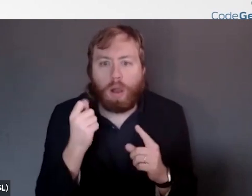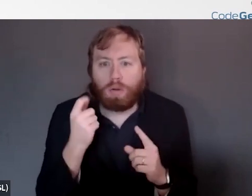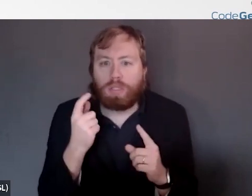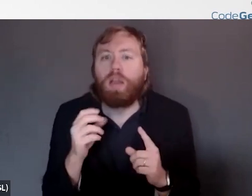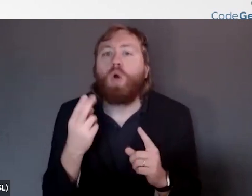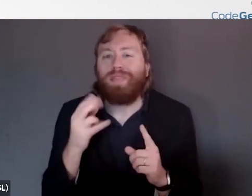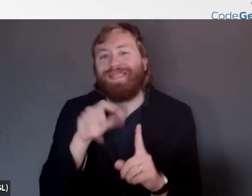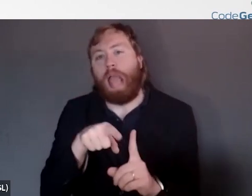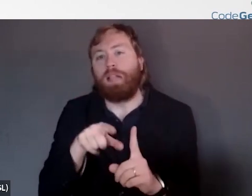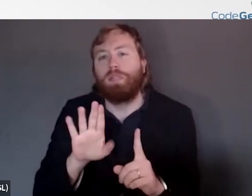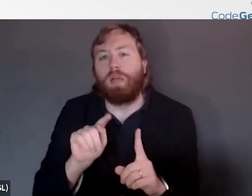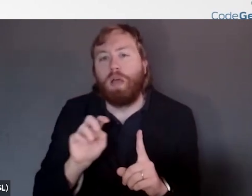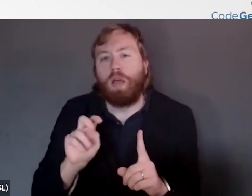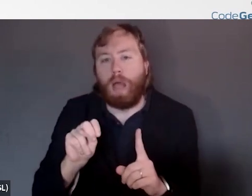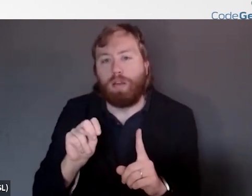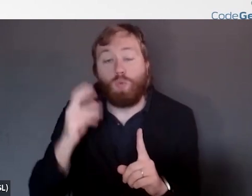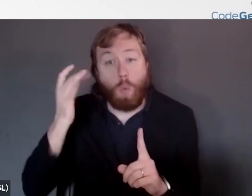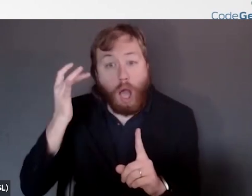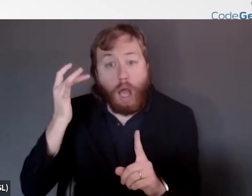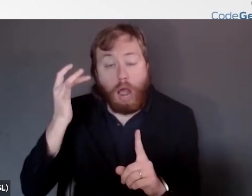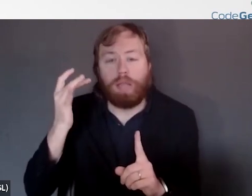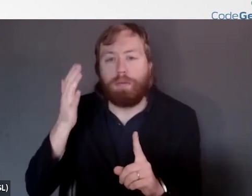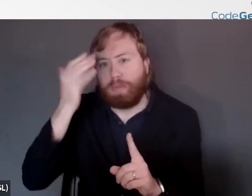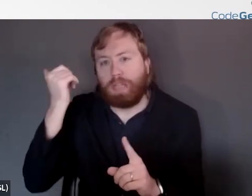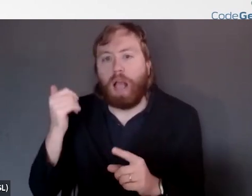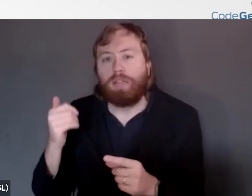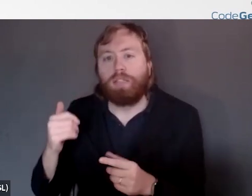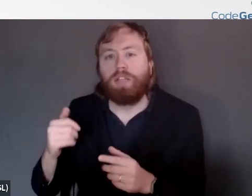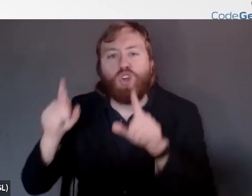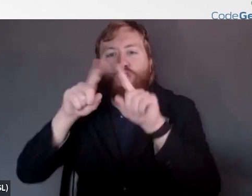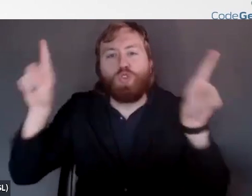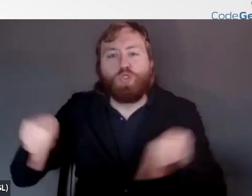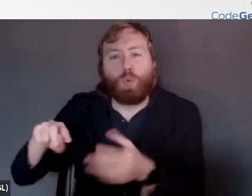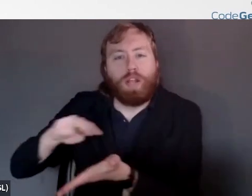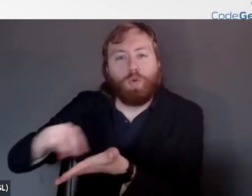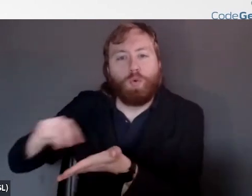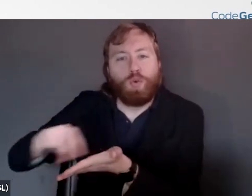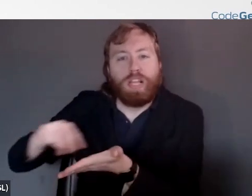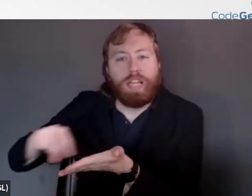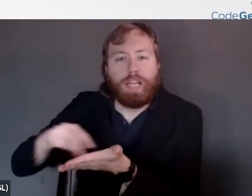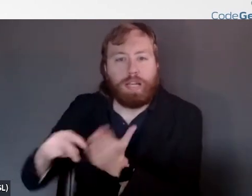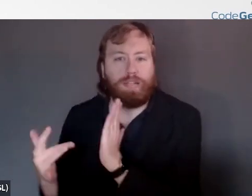because the screen reader will recognize the role that's attached to an element